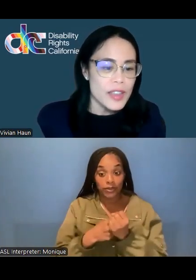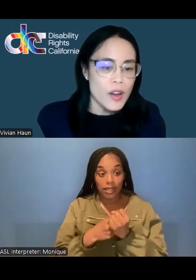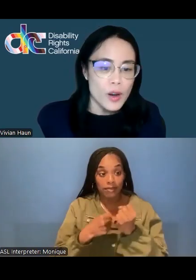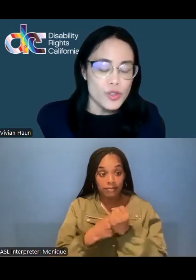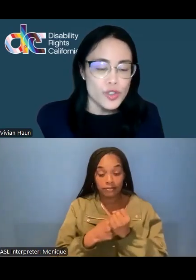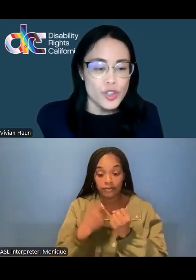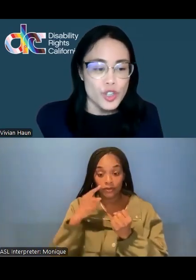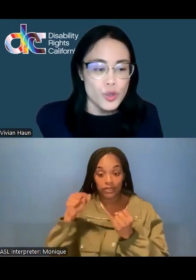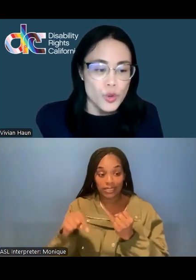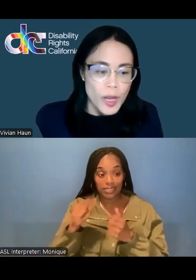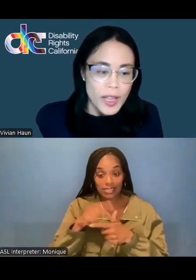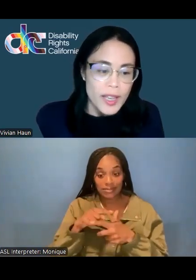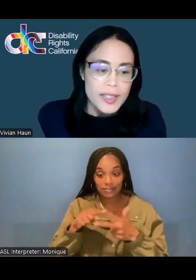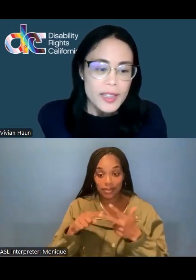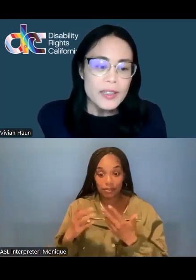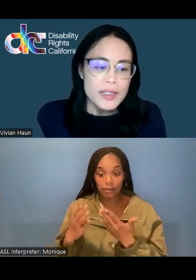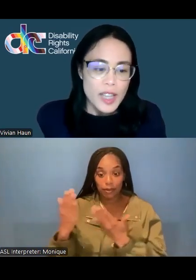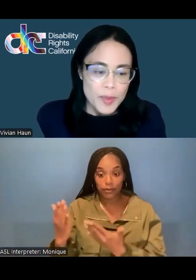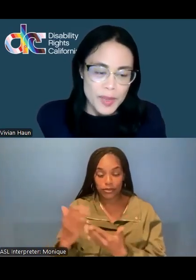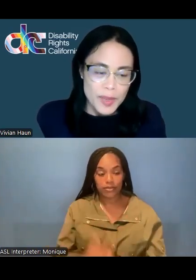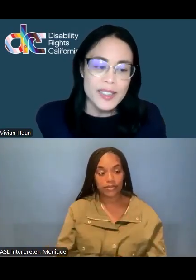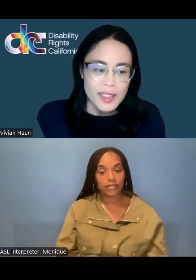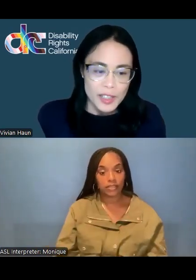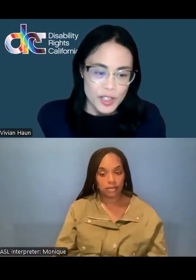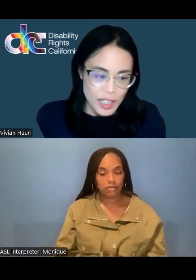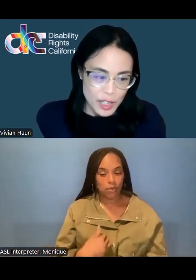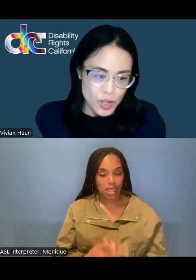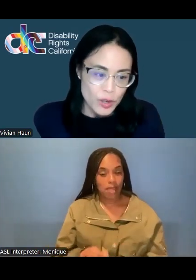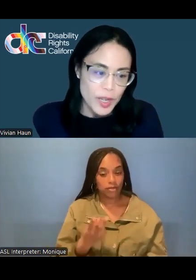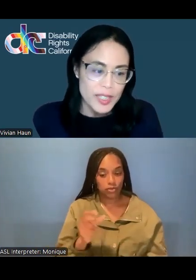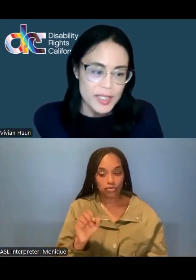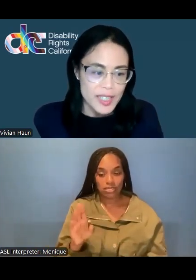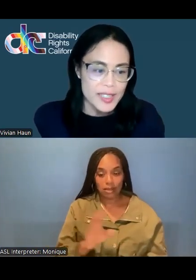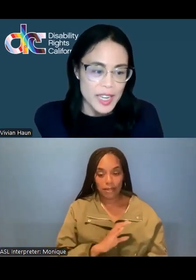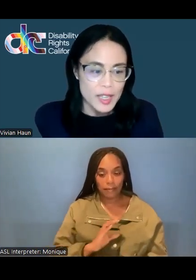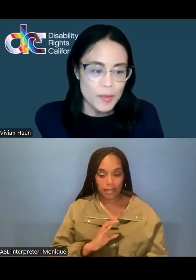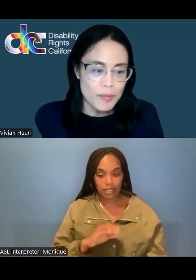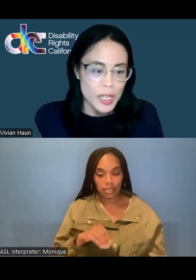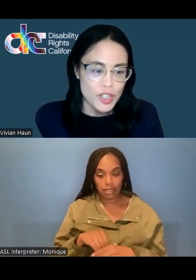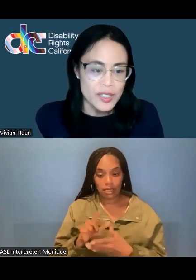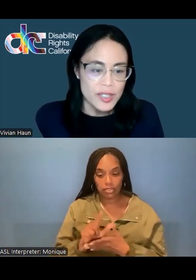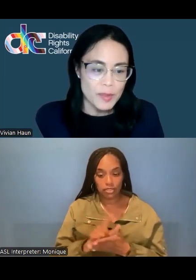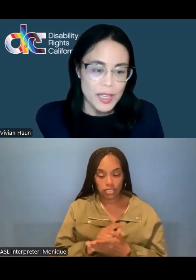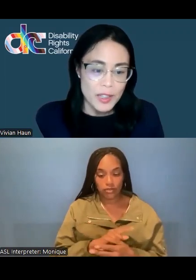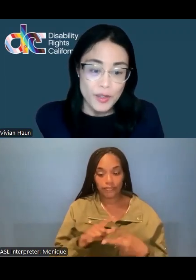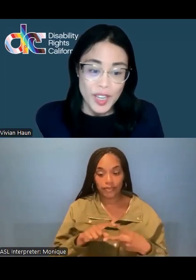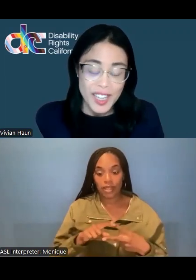There are two subcommittees in the legislature. One is the Senate Budget Subcommittee 3